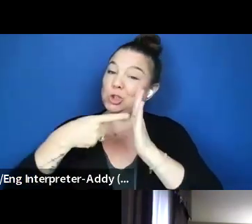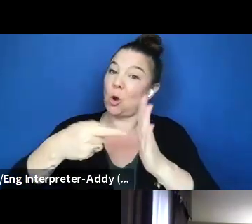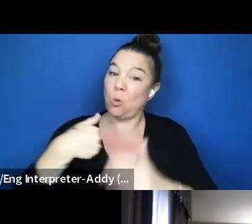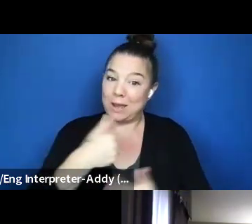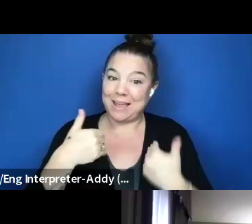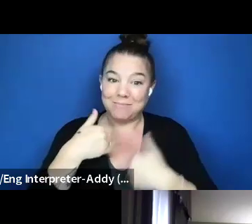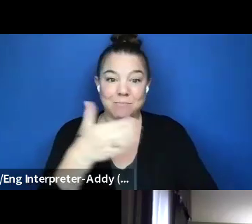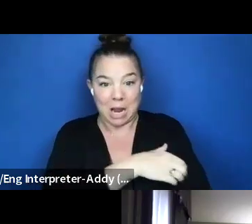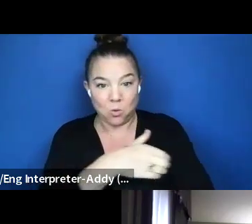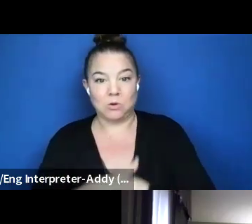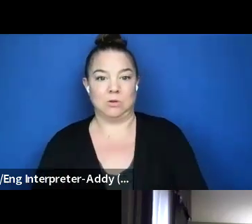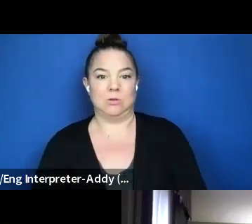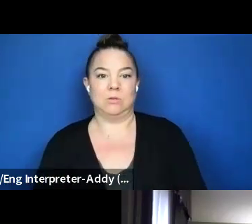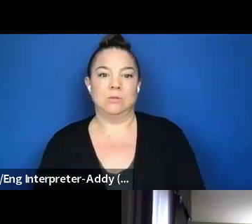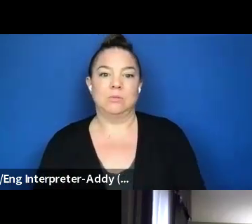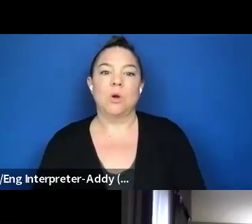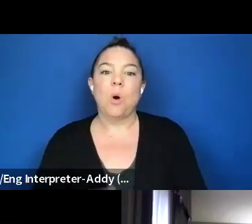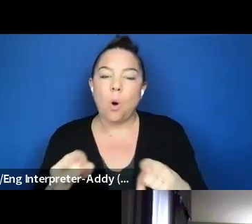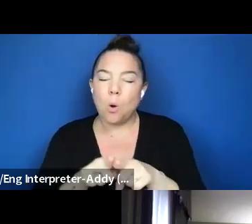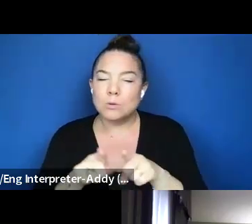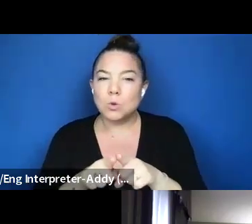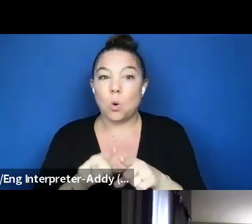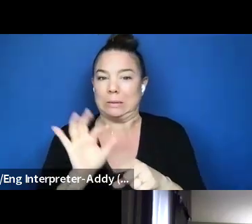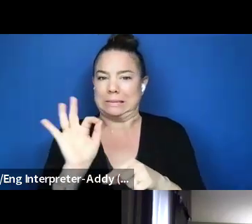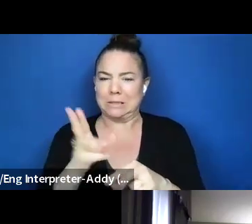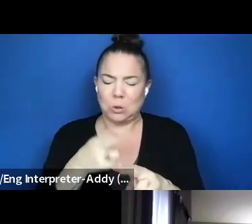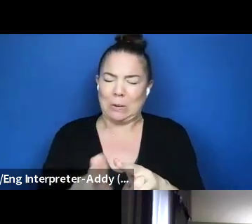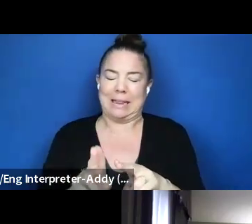Elissa w/ APRIL: And the other thing I would say just really quickly is.